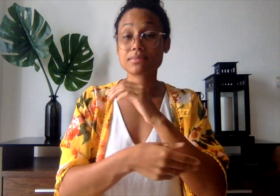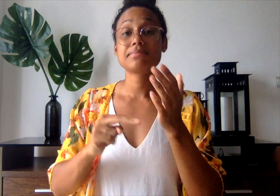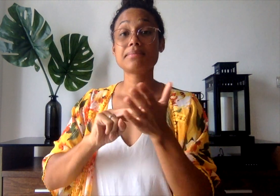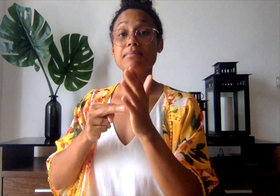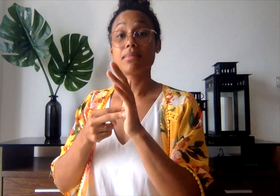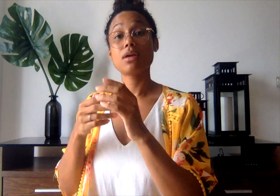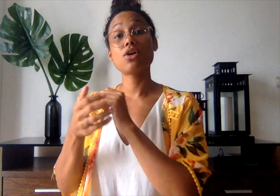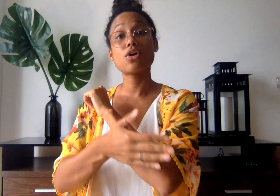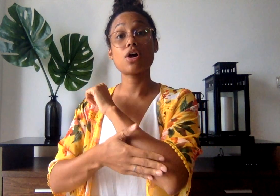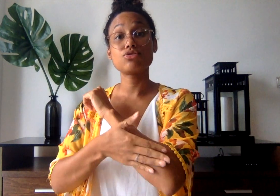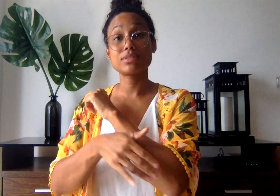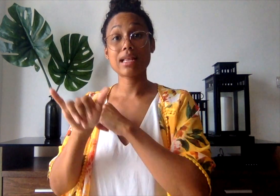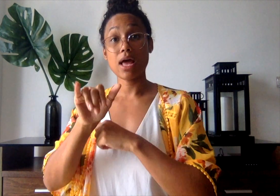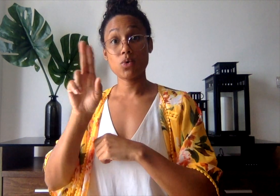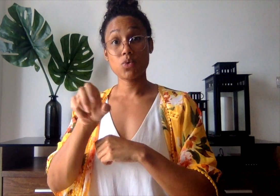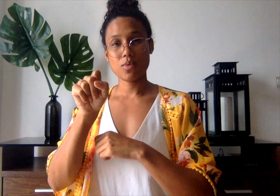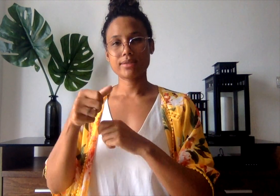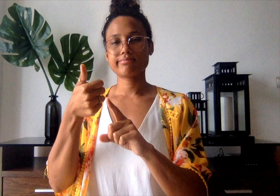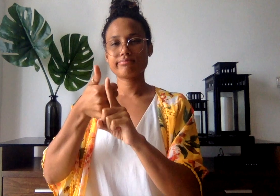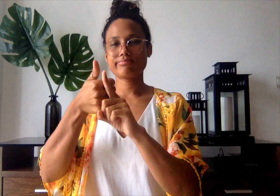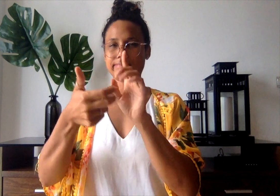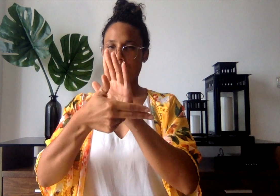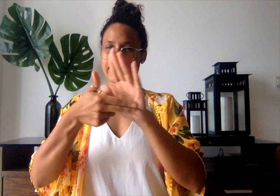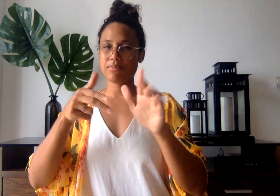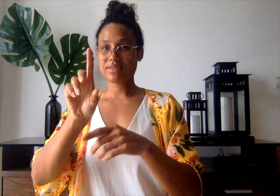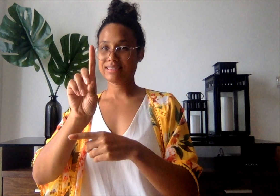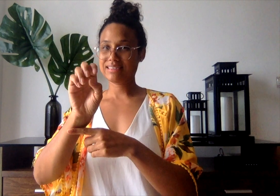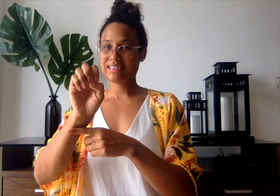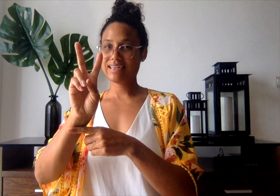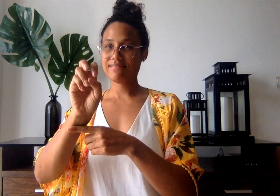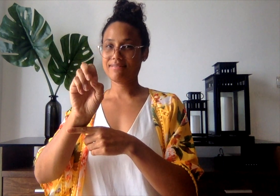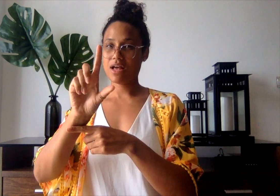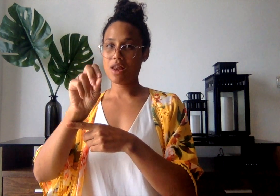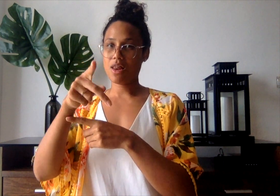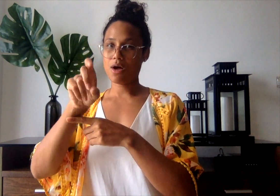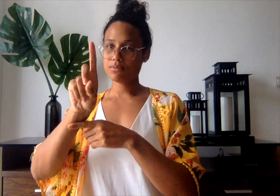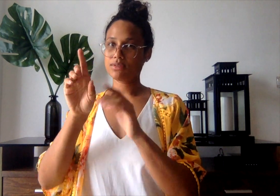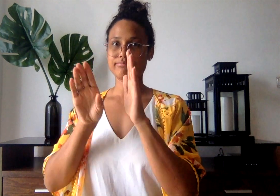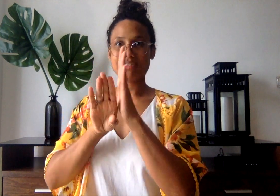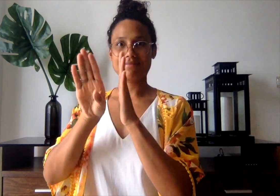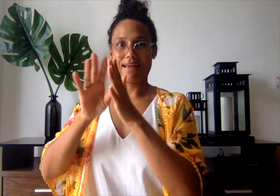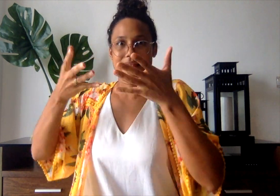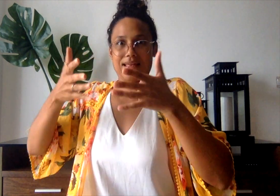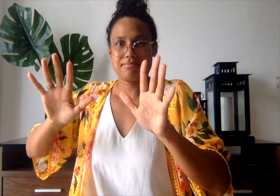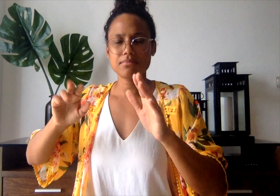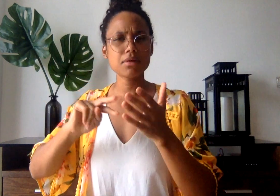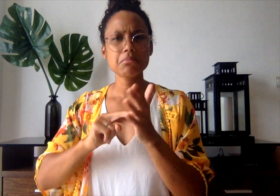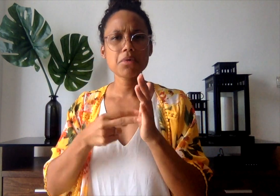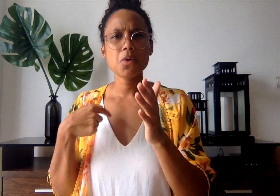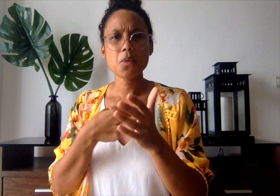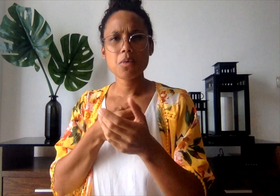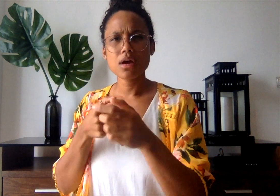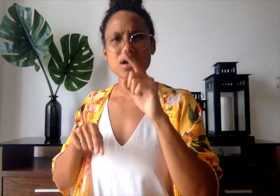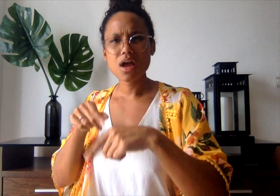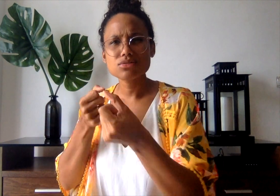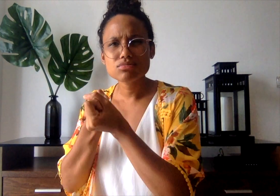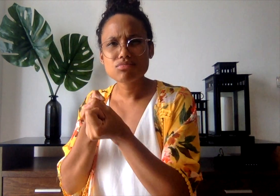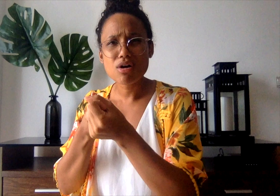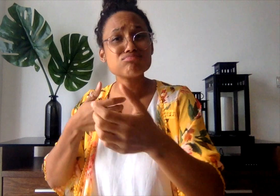This meant that we were unable to support "developed" countries like the U.S.